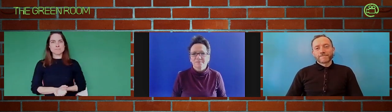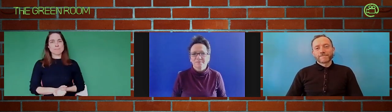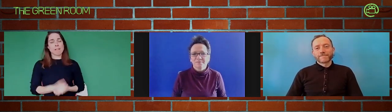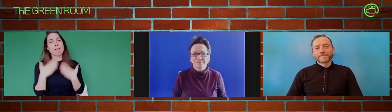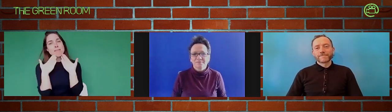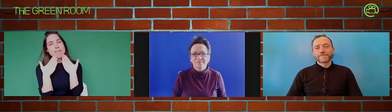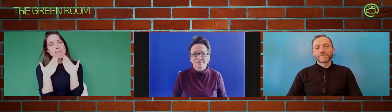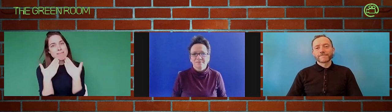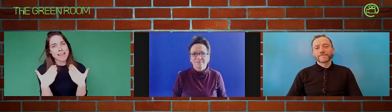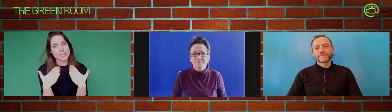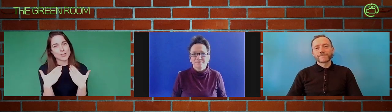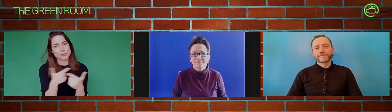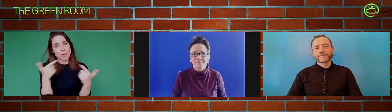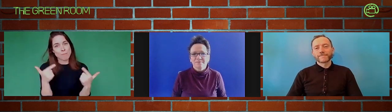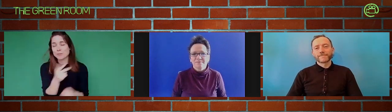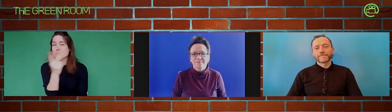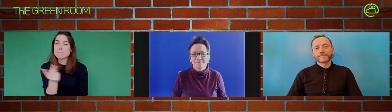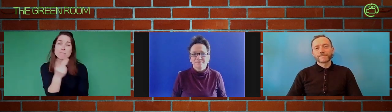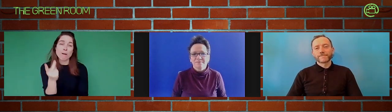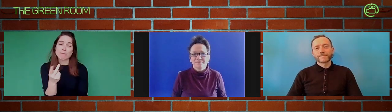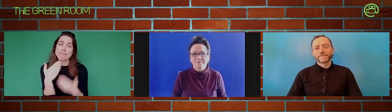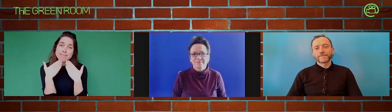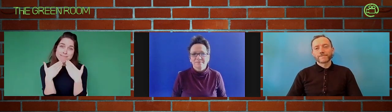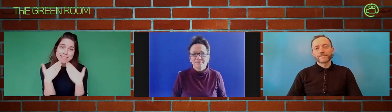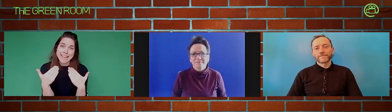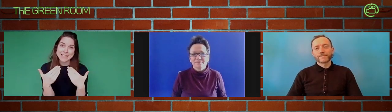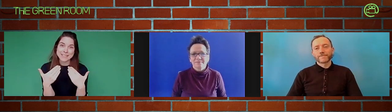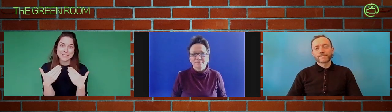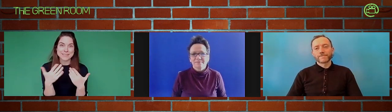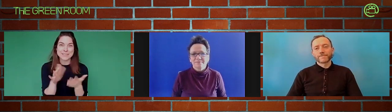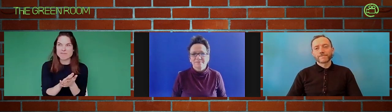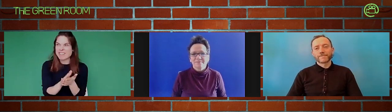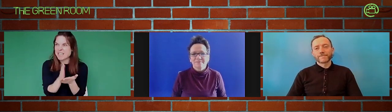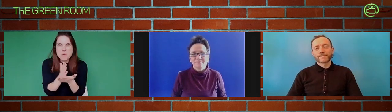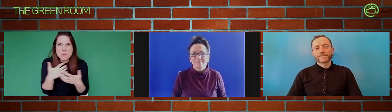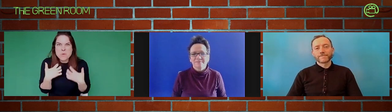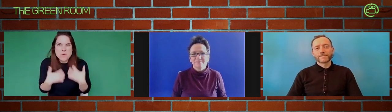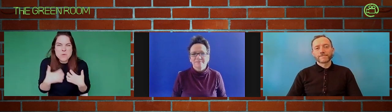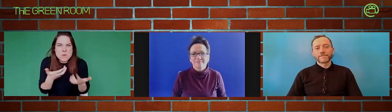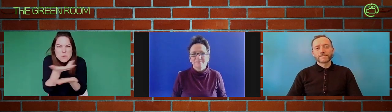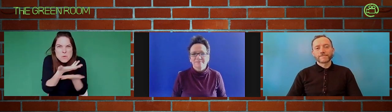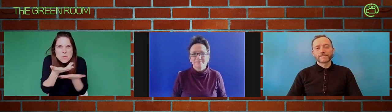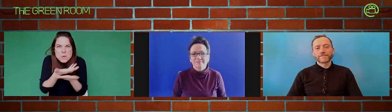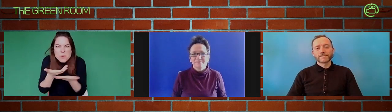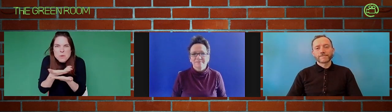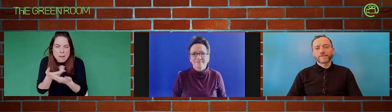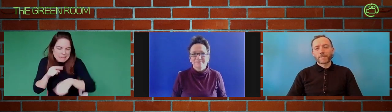been amazing. We've had some really exciting conversations. I know we've gone over.